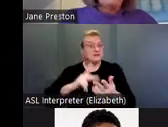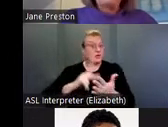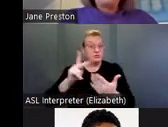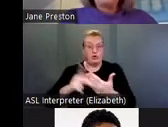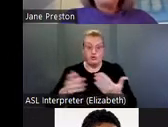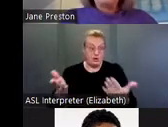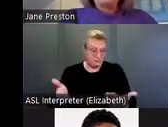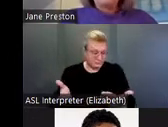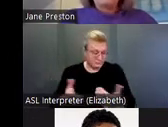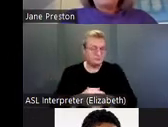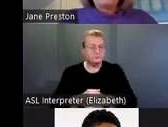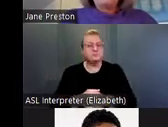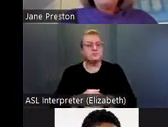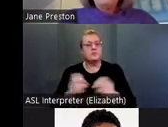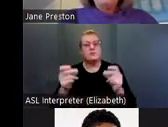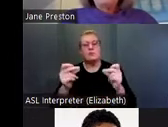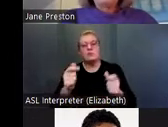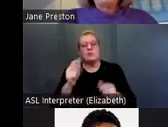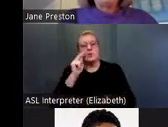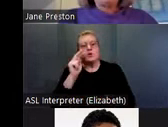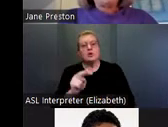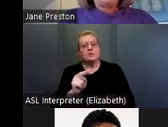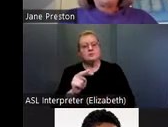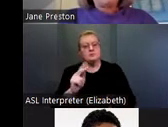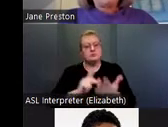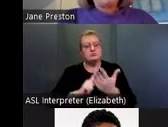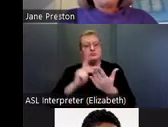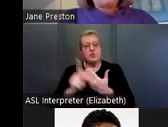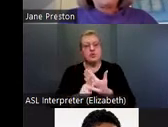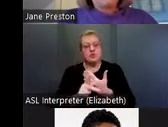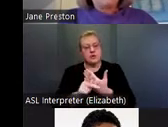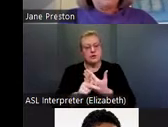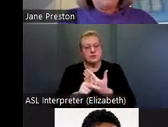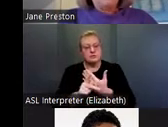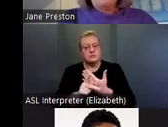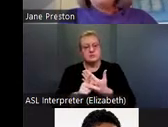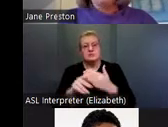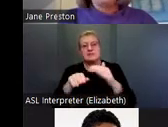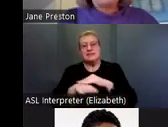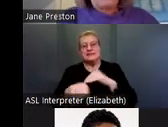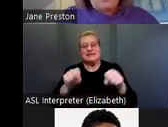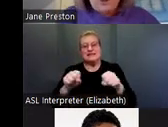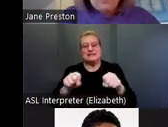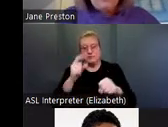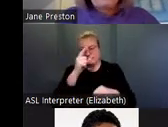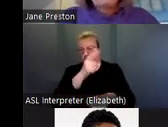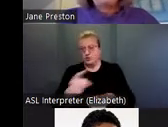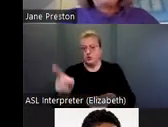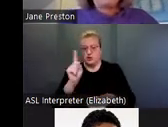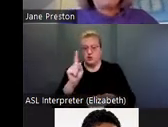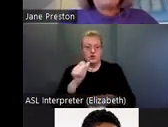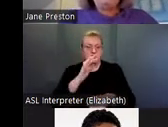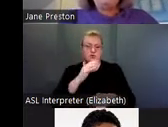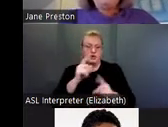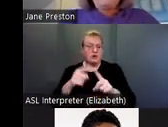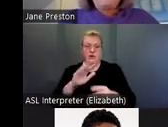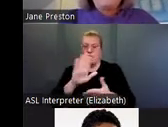So we're going to quickly look at programs that are accessible to you. We won't talk about all of them at Idea Swap,